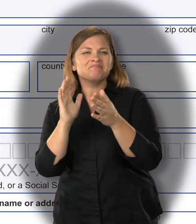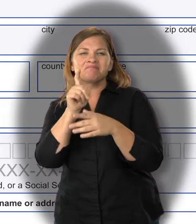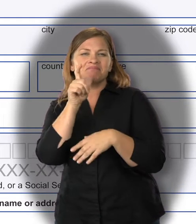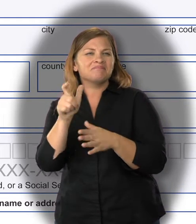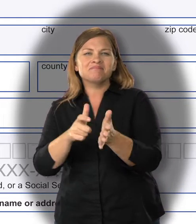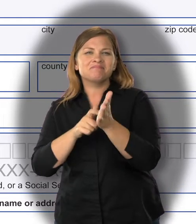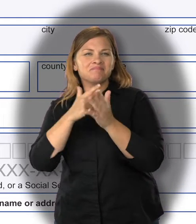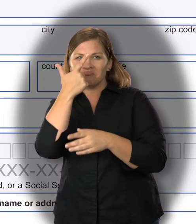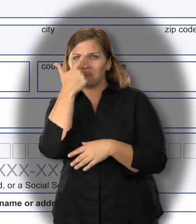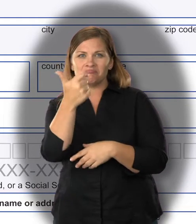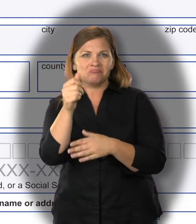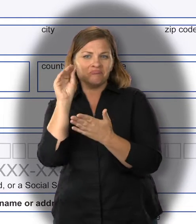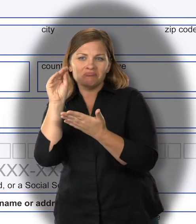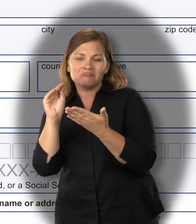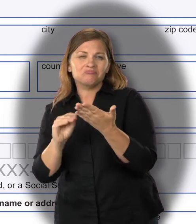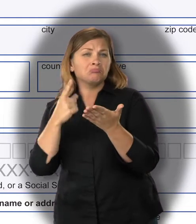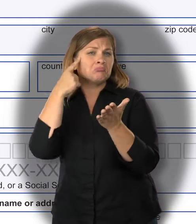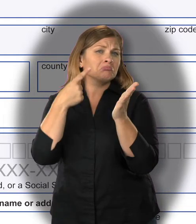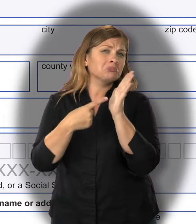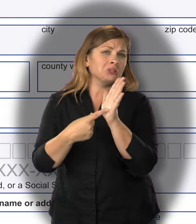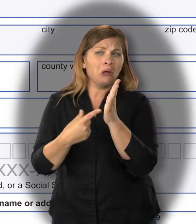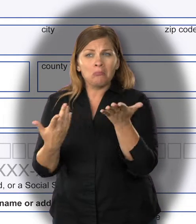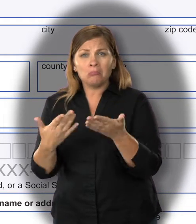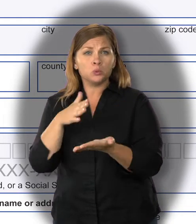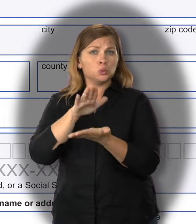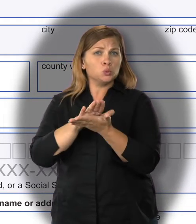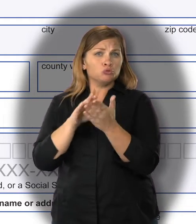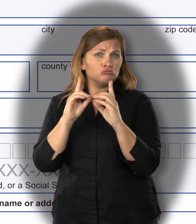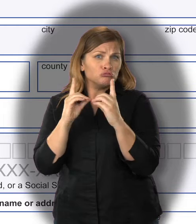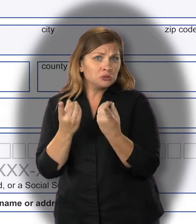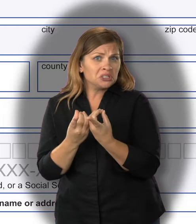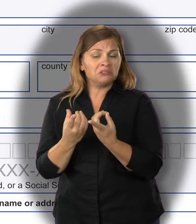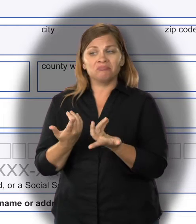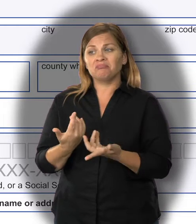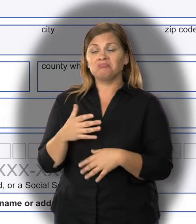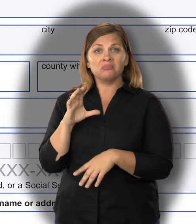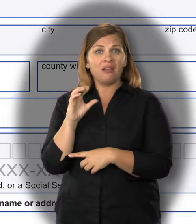It also asks for, but you are not required to provide, your school district, if you know it,